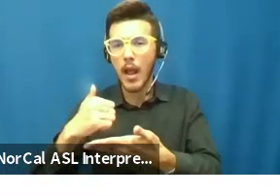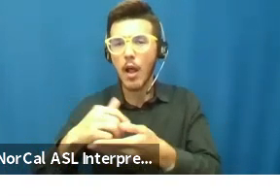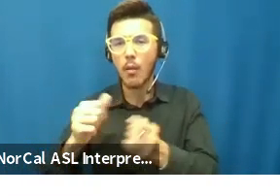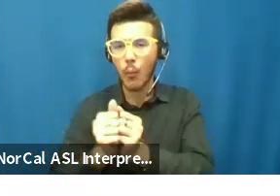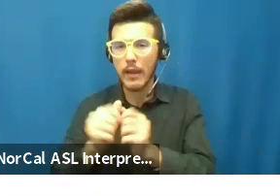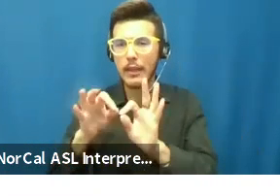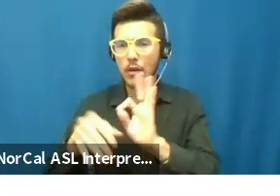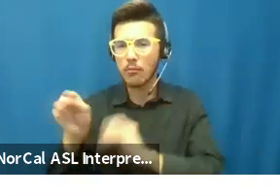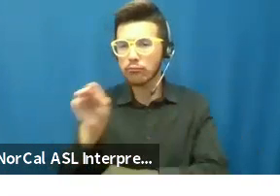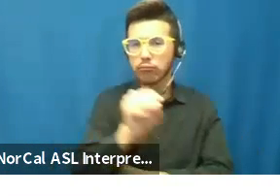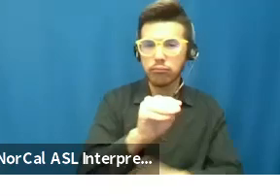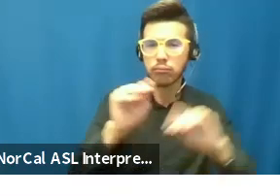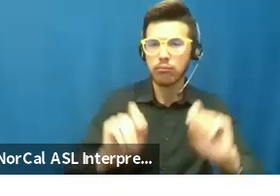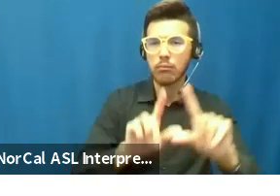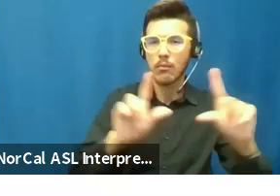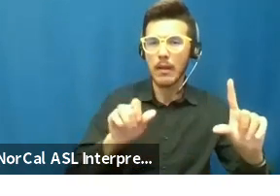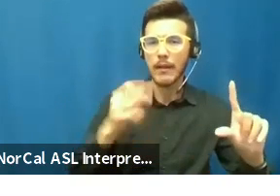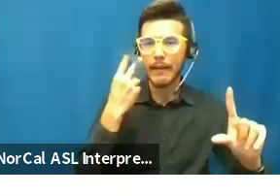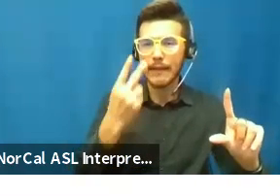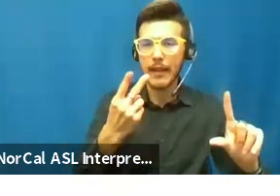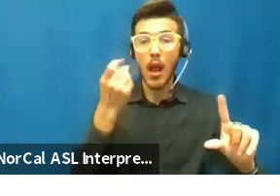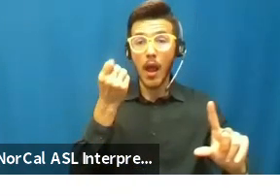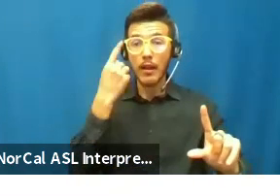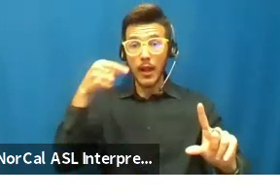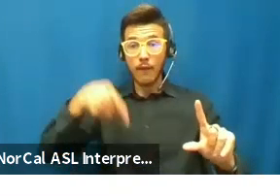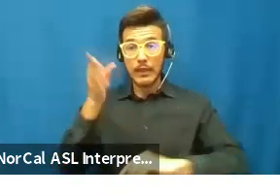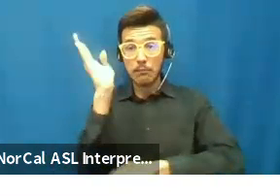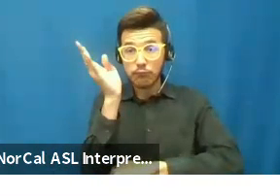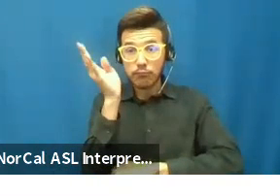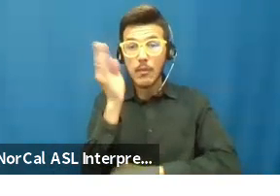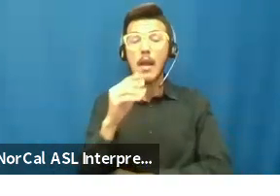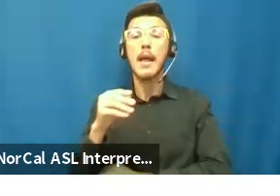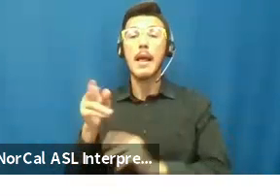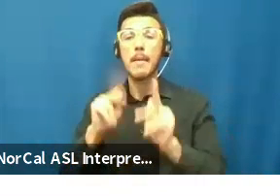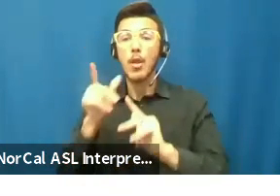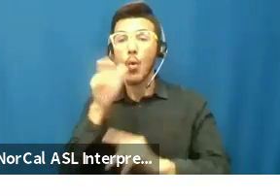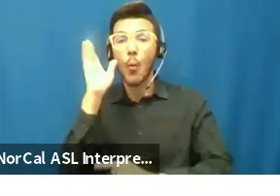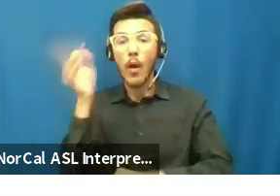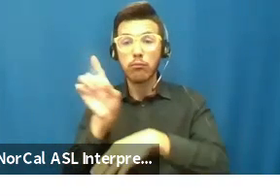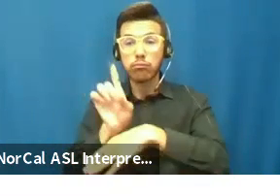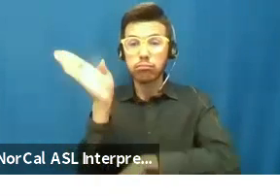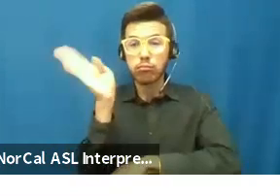Only the speakers will have audio. If you do not have sound capabilities on your computer